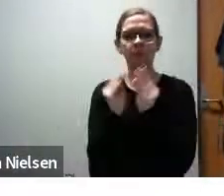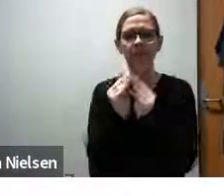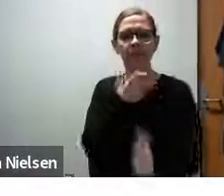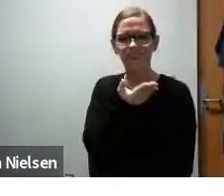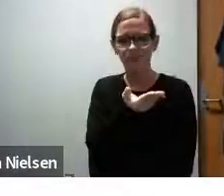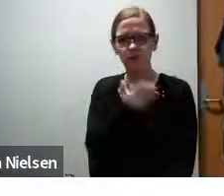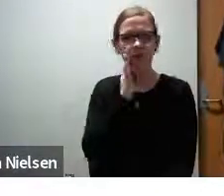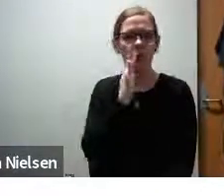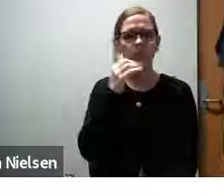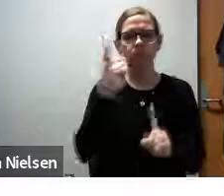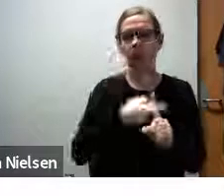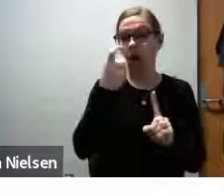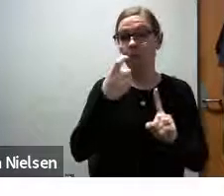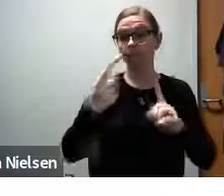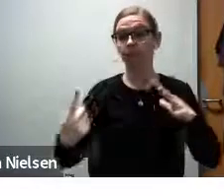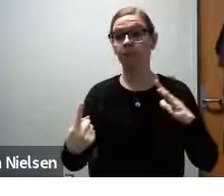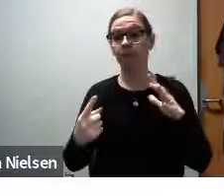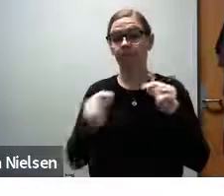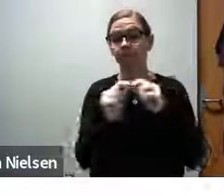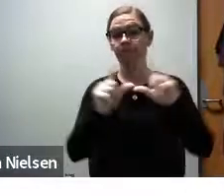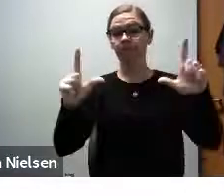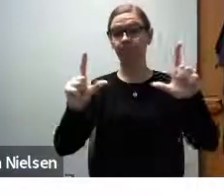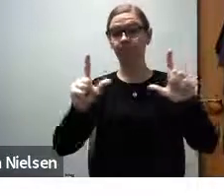It will automatically pop up when the students come into the live session.